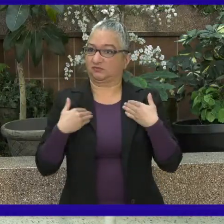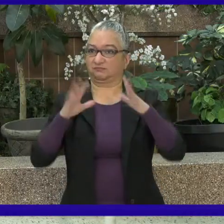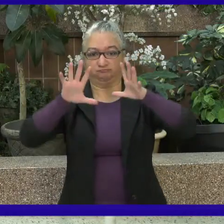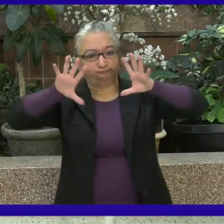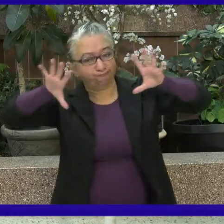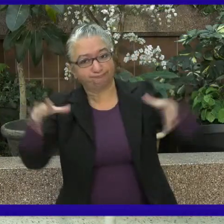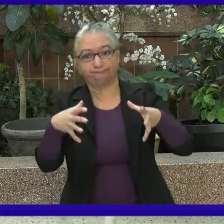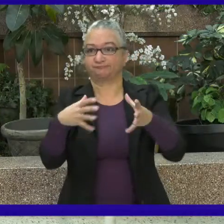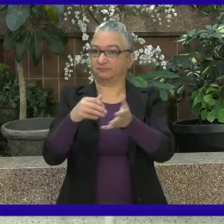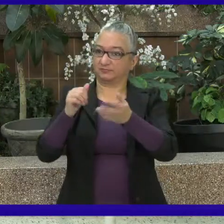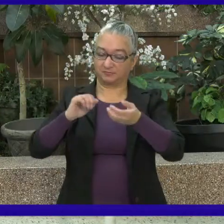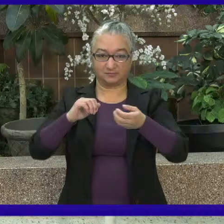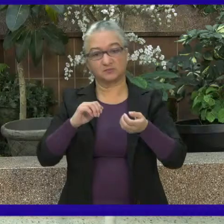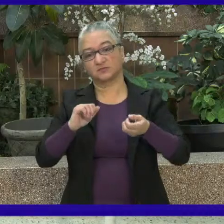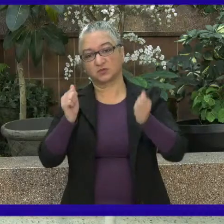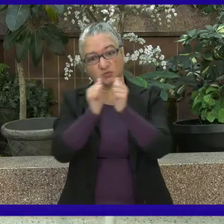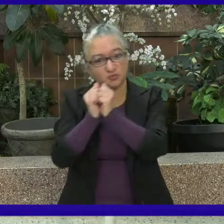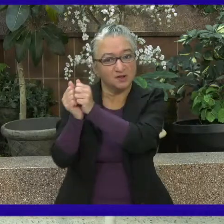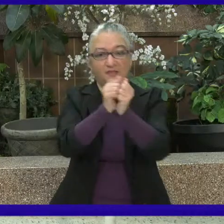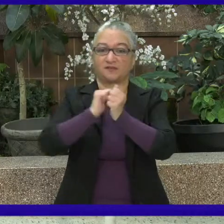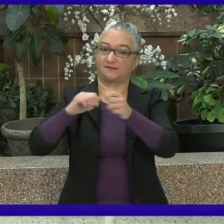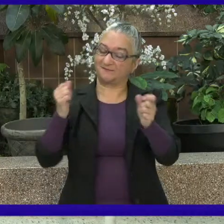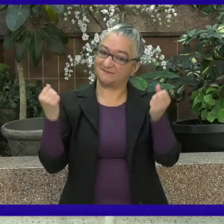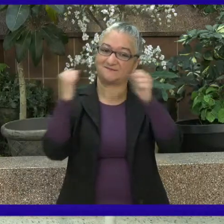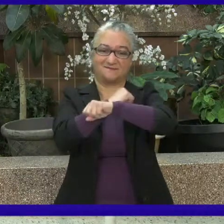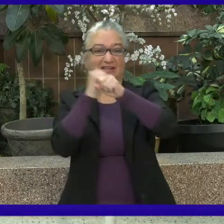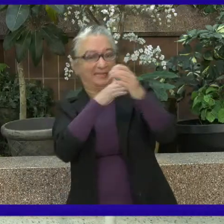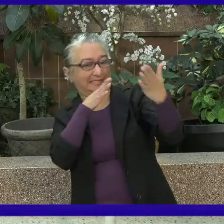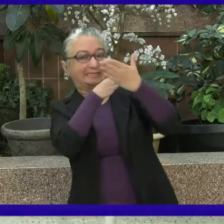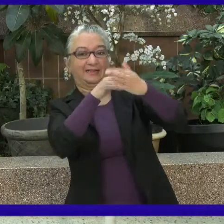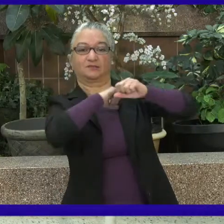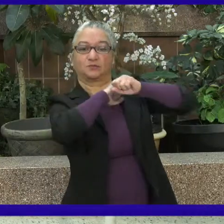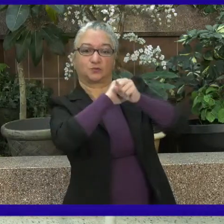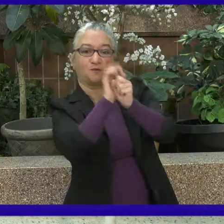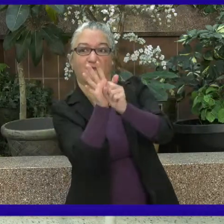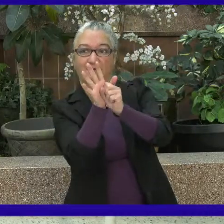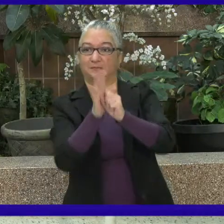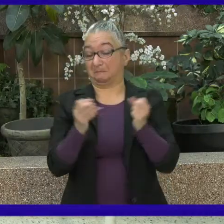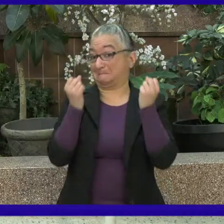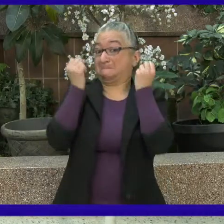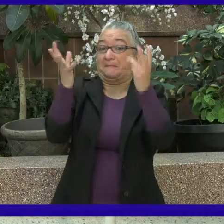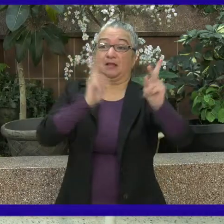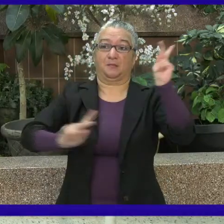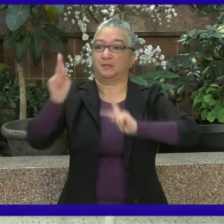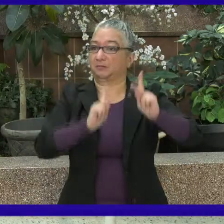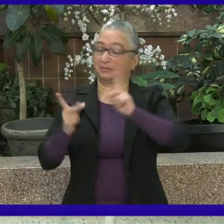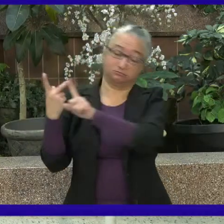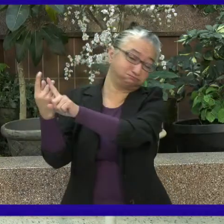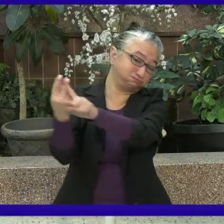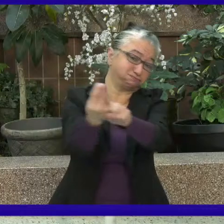and have provided the vaccine to over 2 million manitobans in every corner of our province